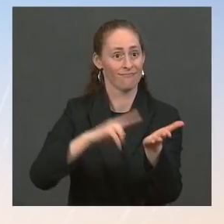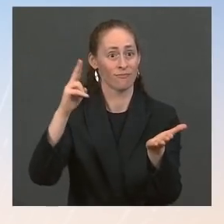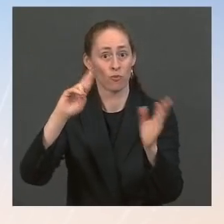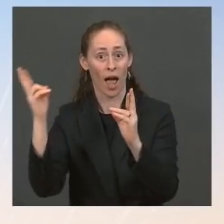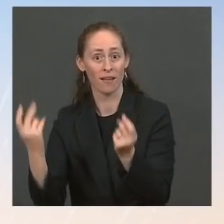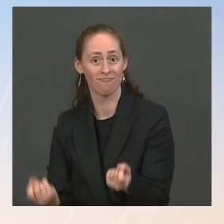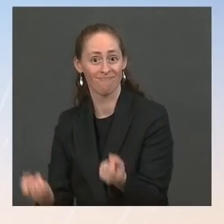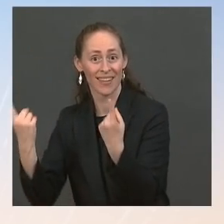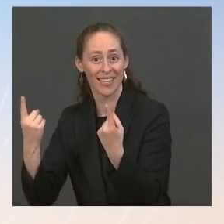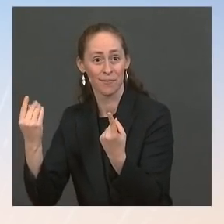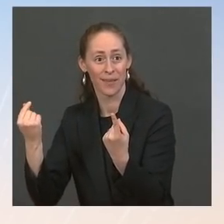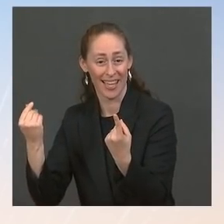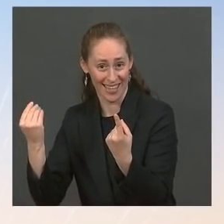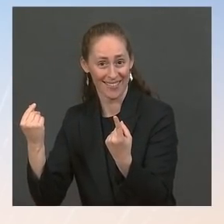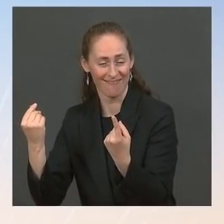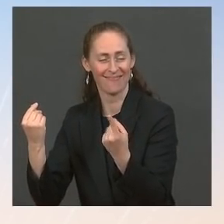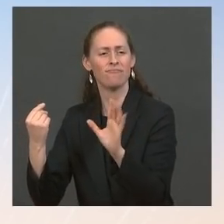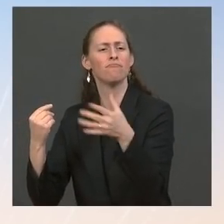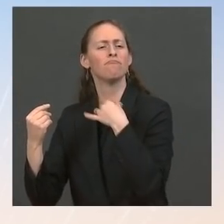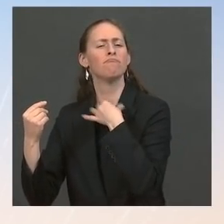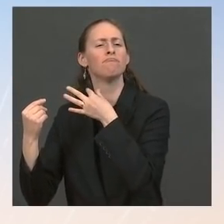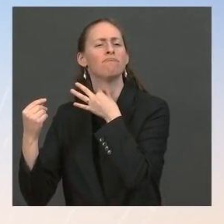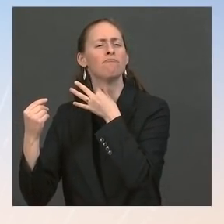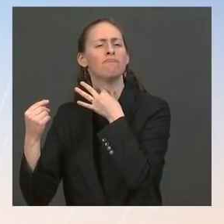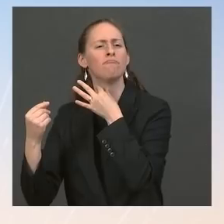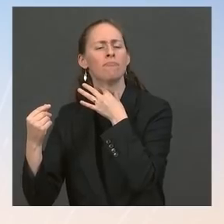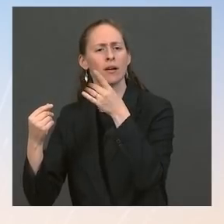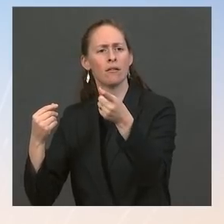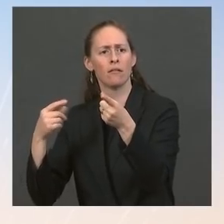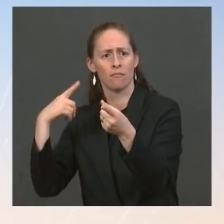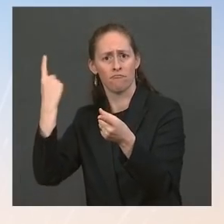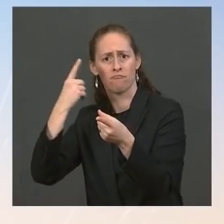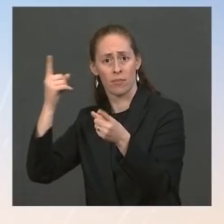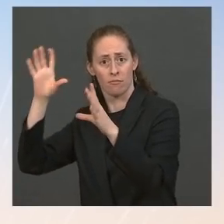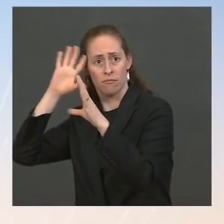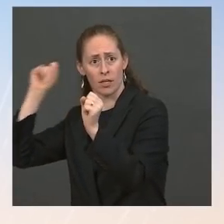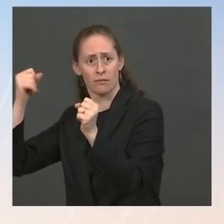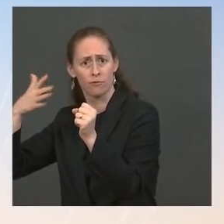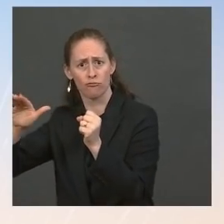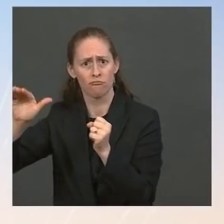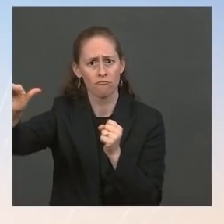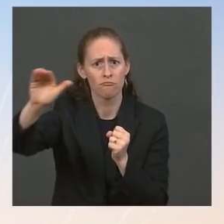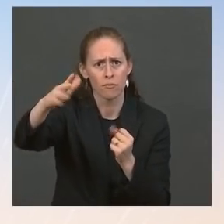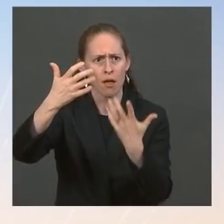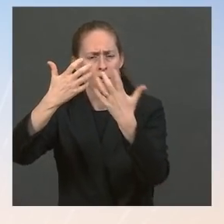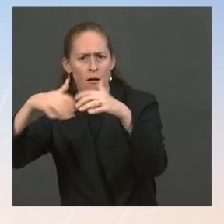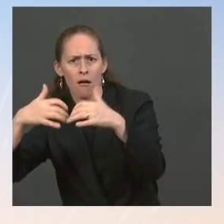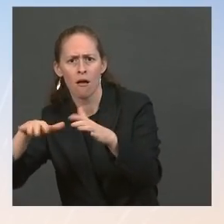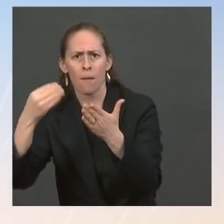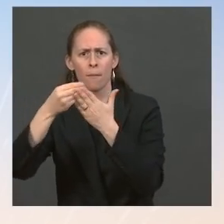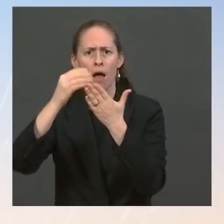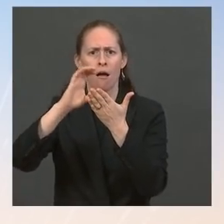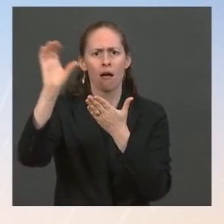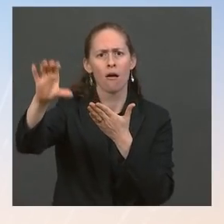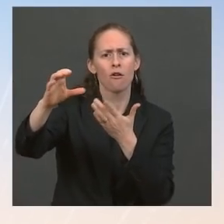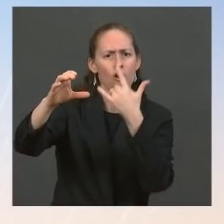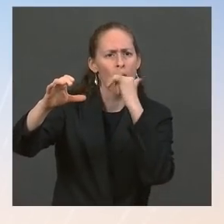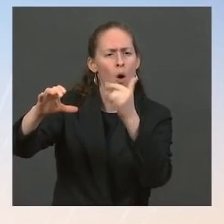if the President has been in touch with governors about how the funds are going to be spent. And I wanted to know if you could talk a little bit more